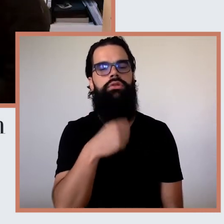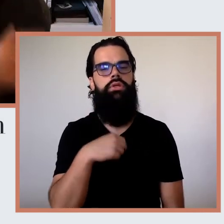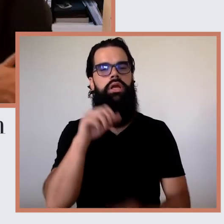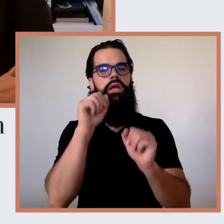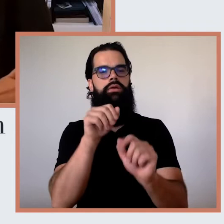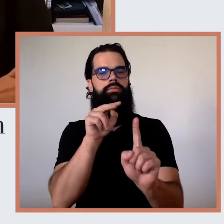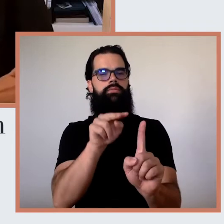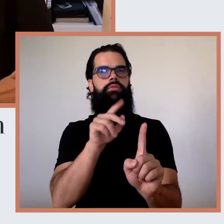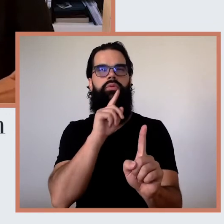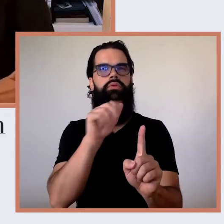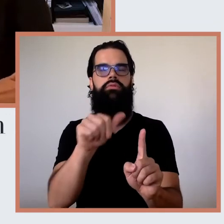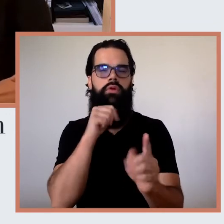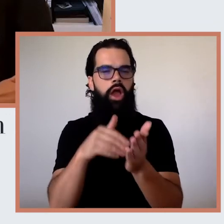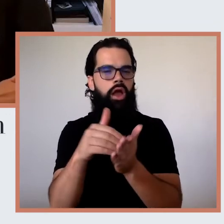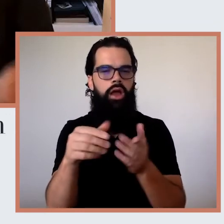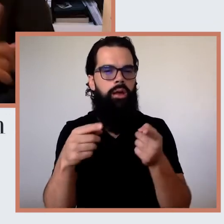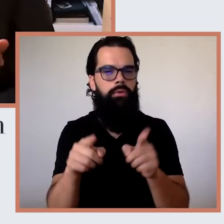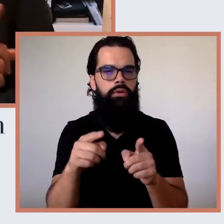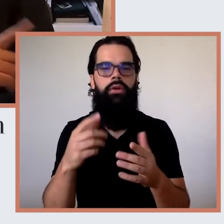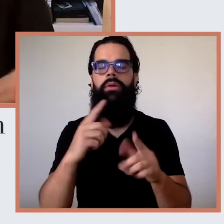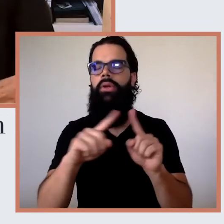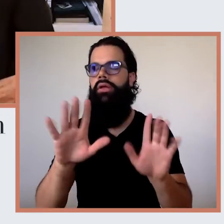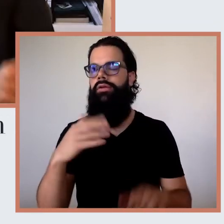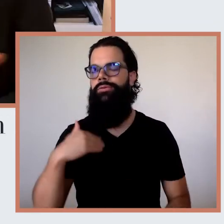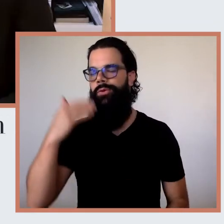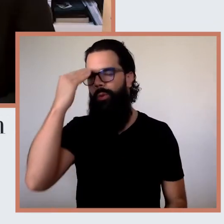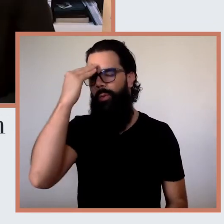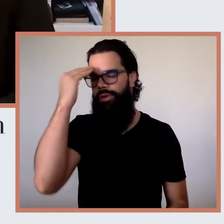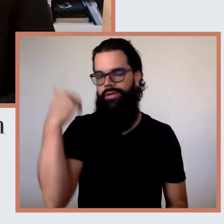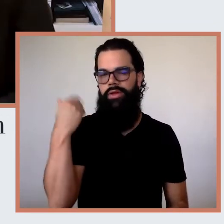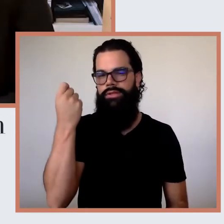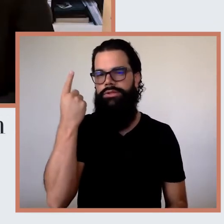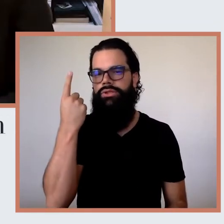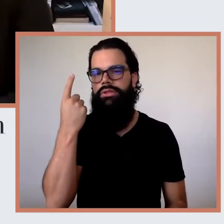Okay, that's really, really interesting I can see it- It doesn't happen all the time. No, well, and I think like if you're talking